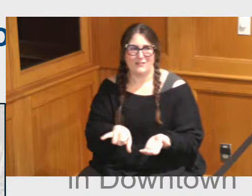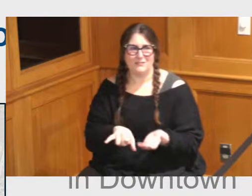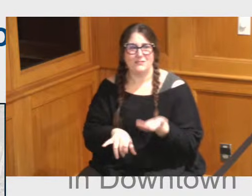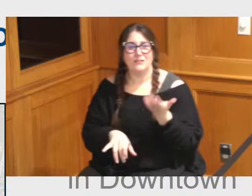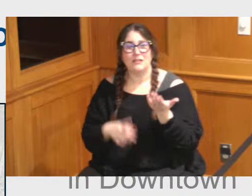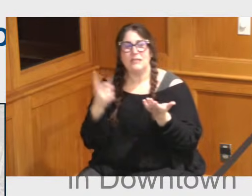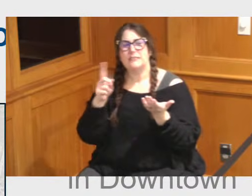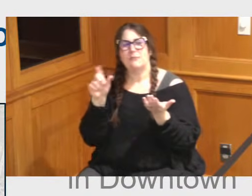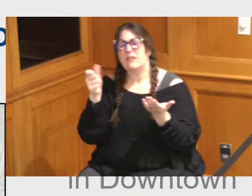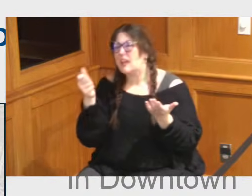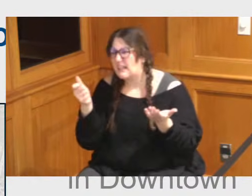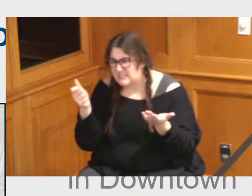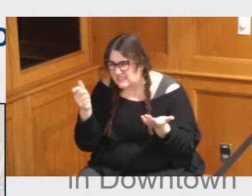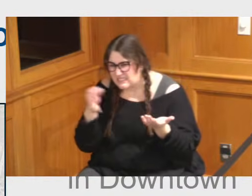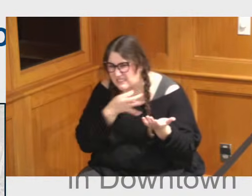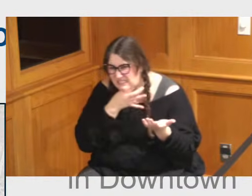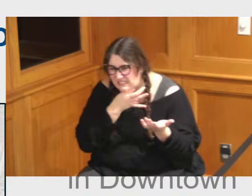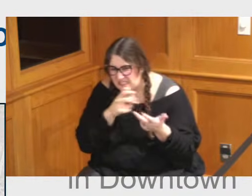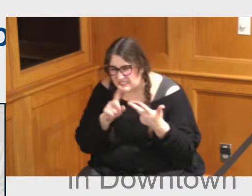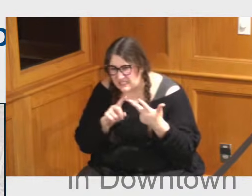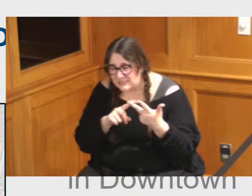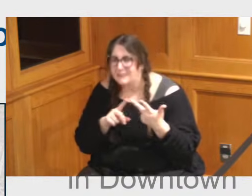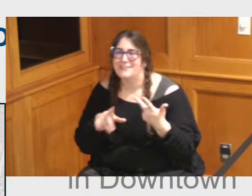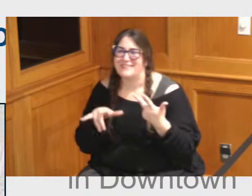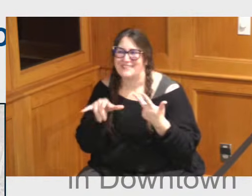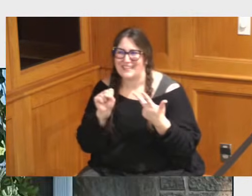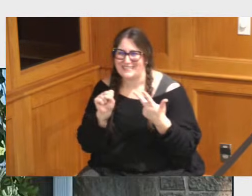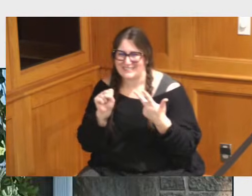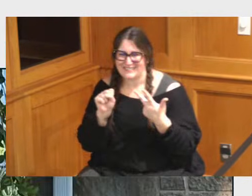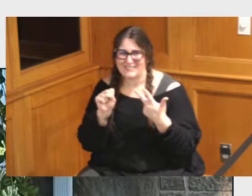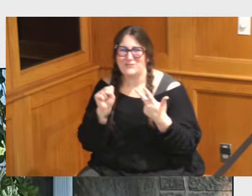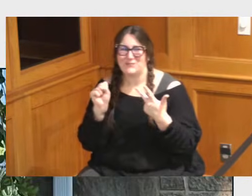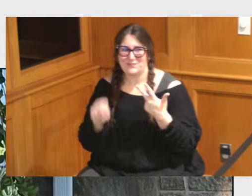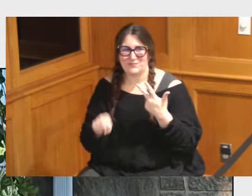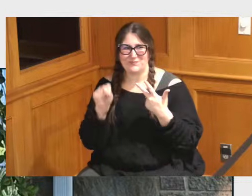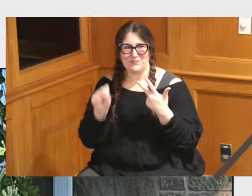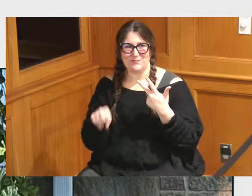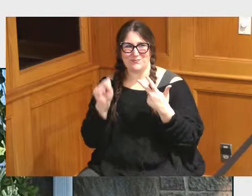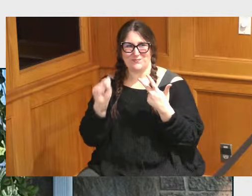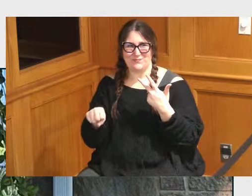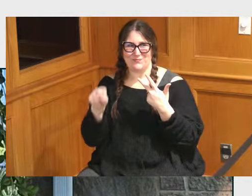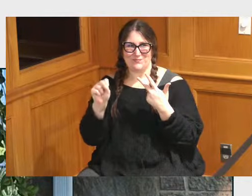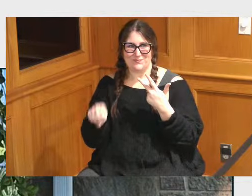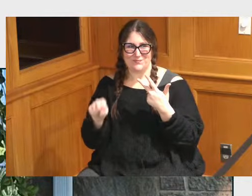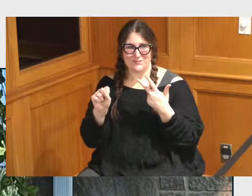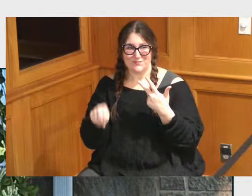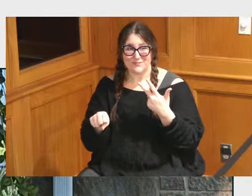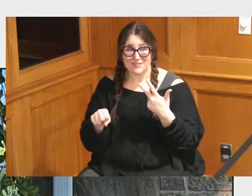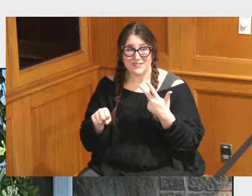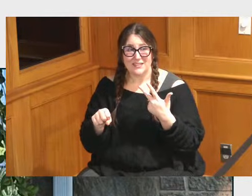something else? Yes, there is something else. That something else was the brainchild actually